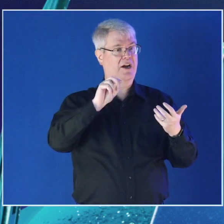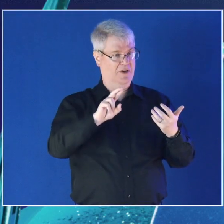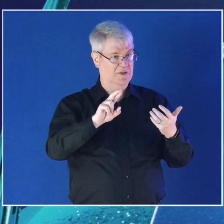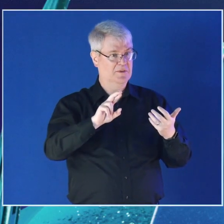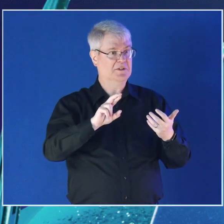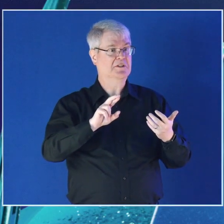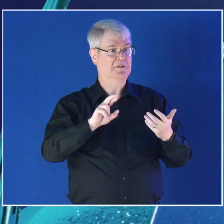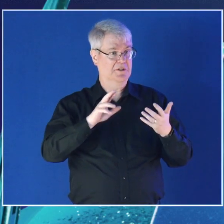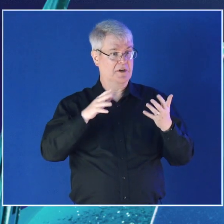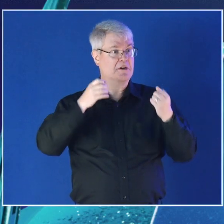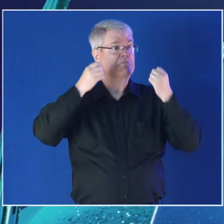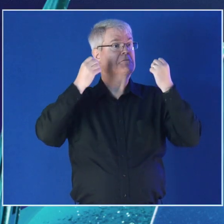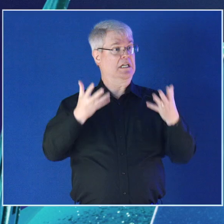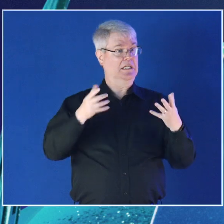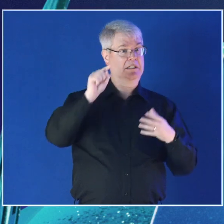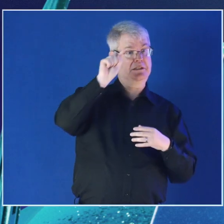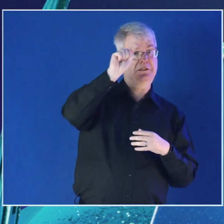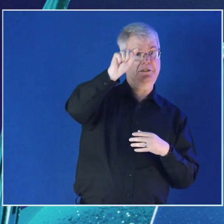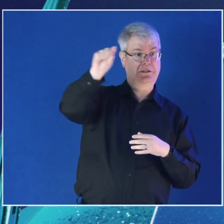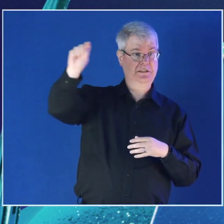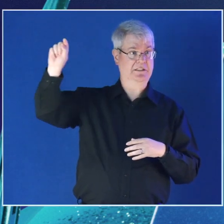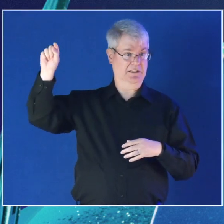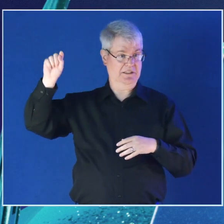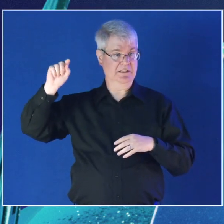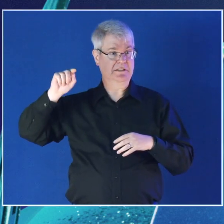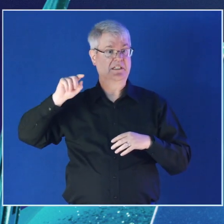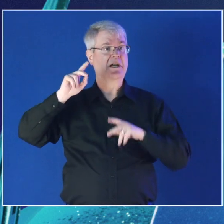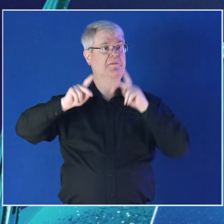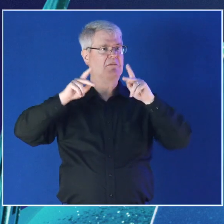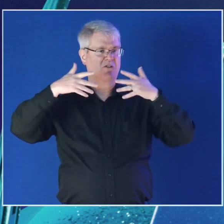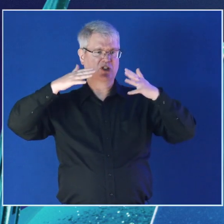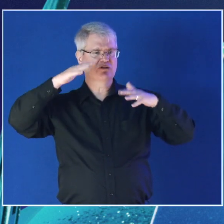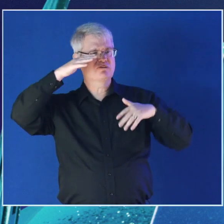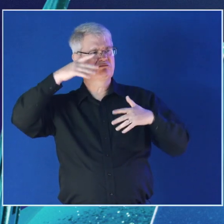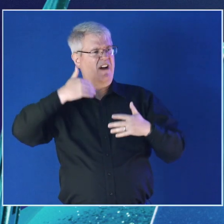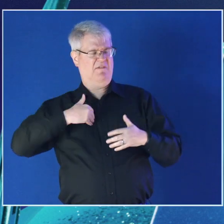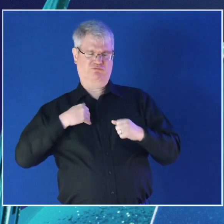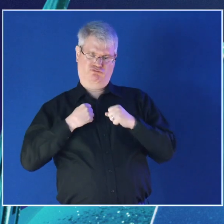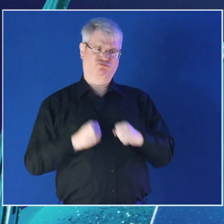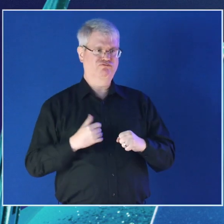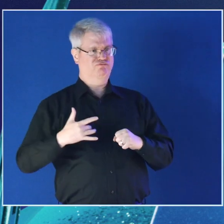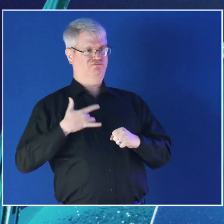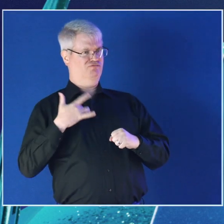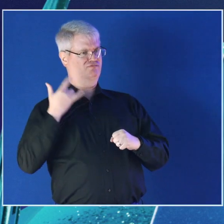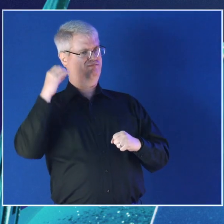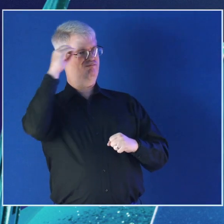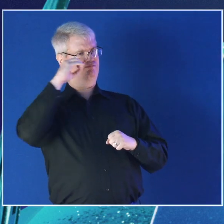about Narrator. Yeah. Some of those might be based on what it used to be.